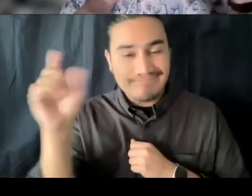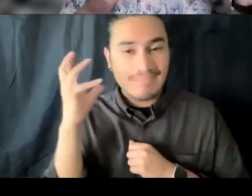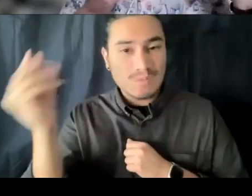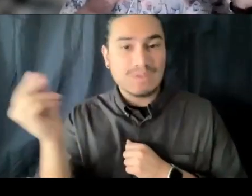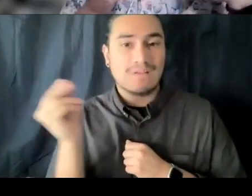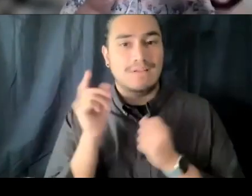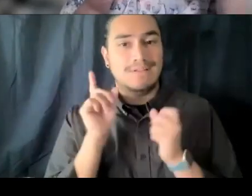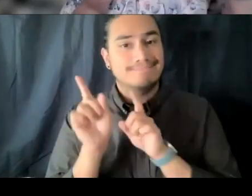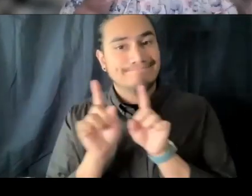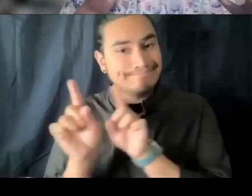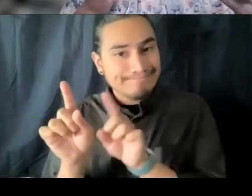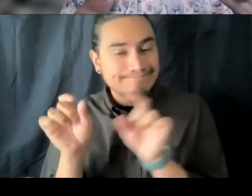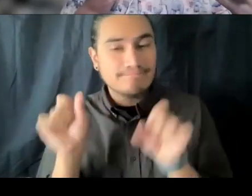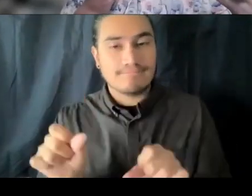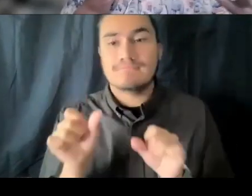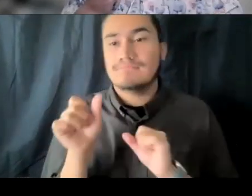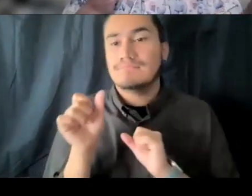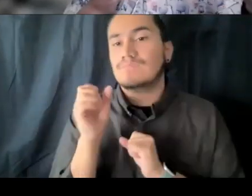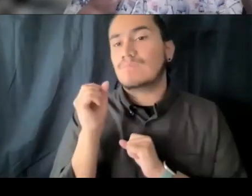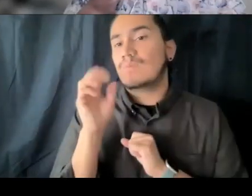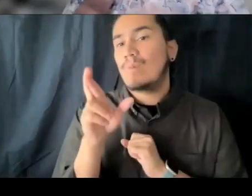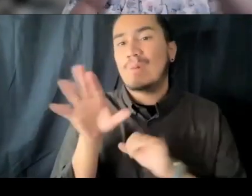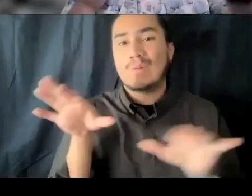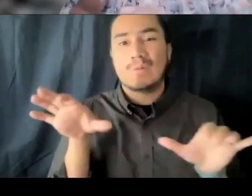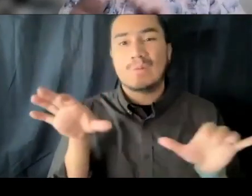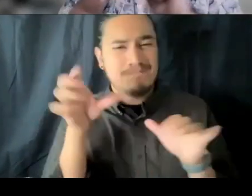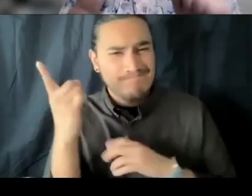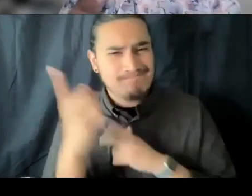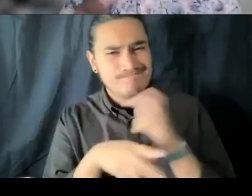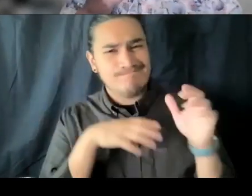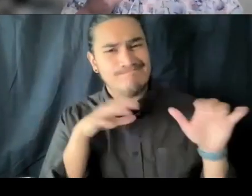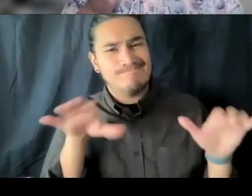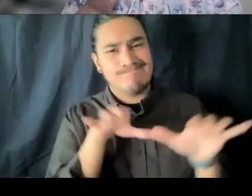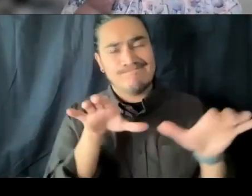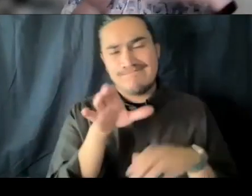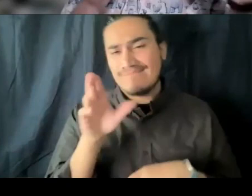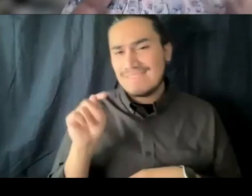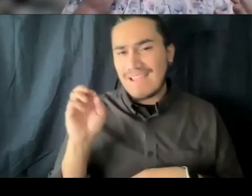or you know, do a task like doodle together while you talk,